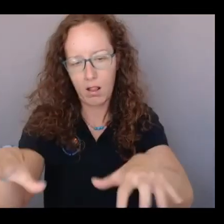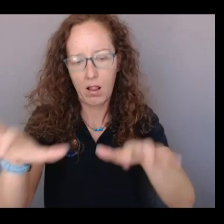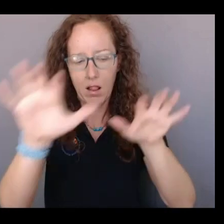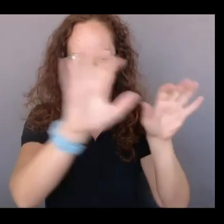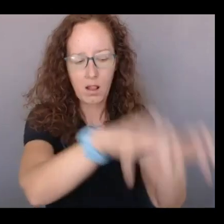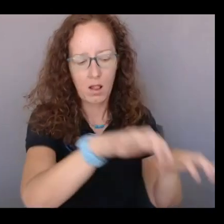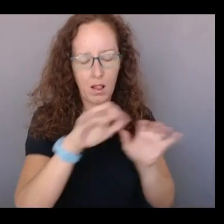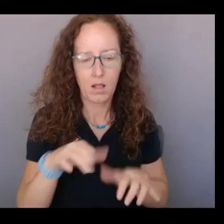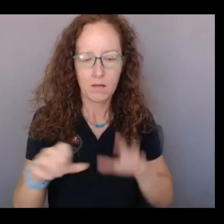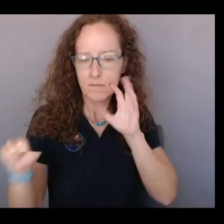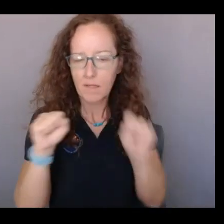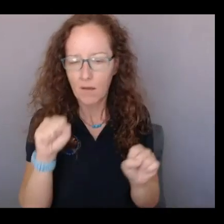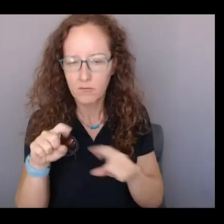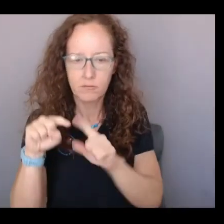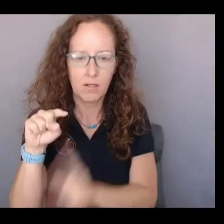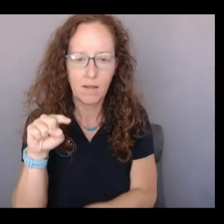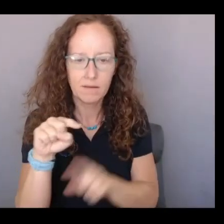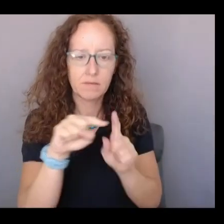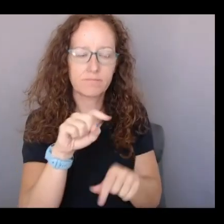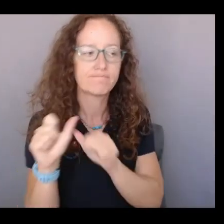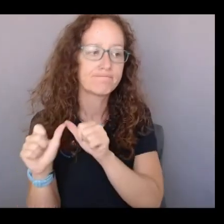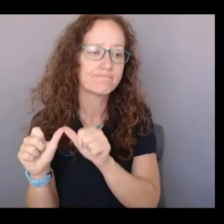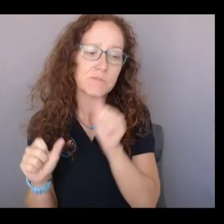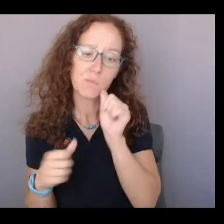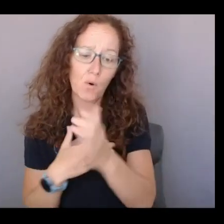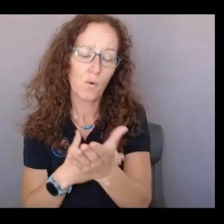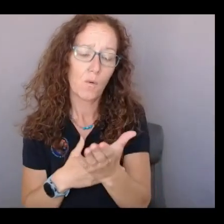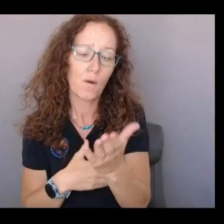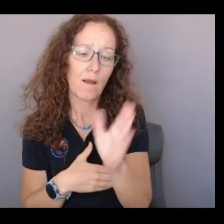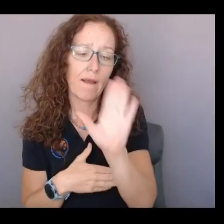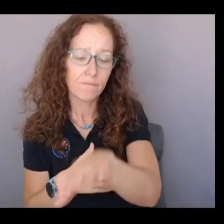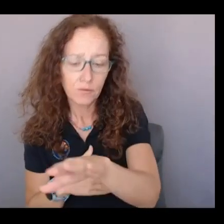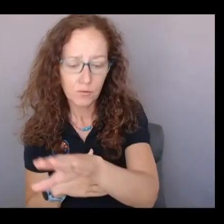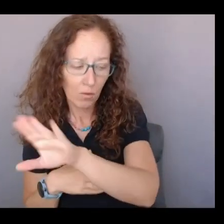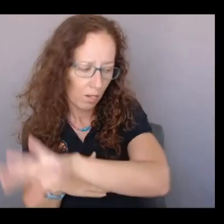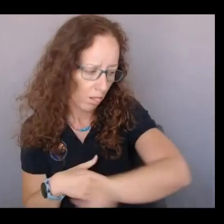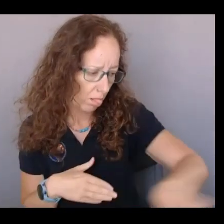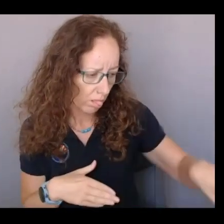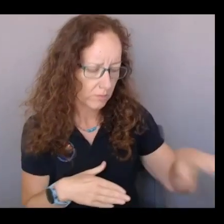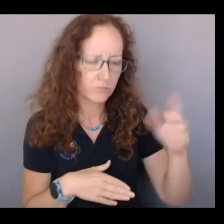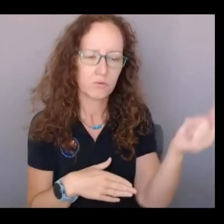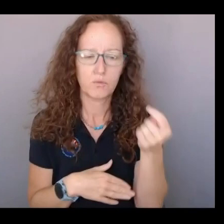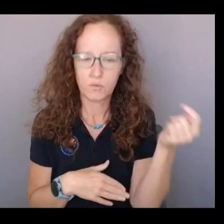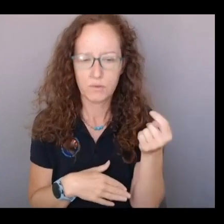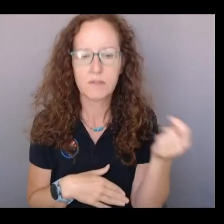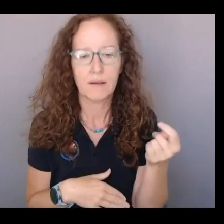way into Tuesday. Just looking at the trend, you can see those dew points go up, and they basically stay elevated all the